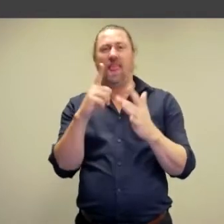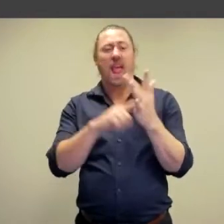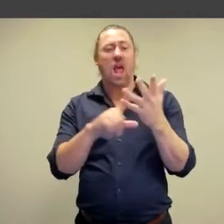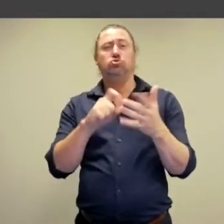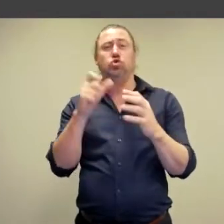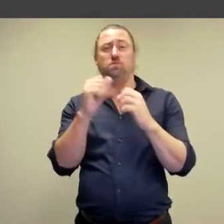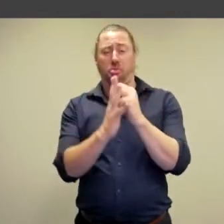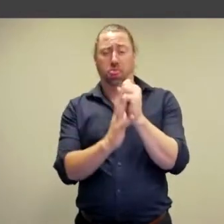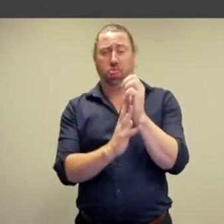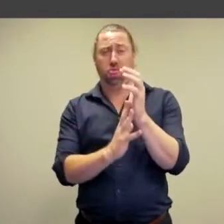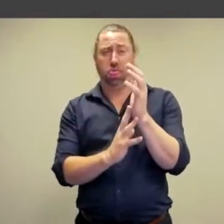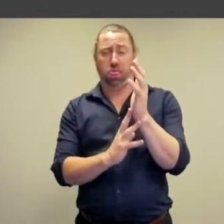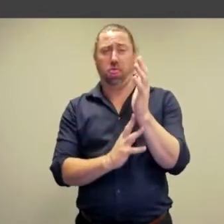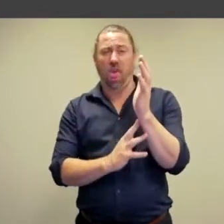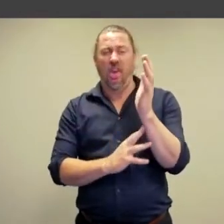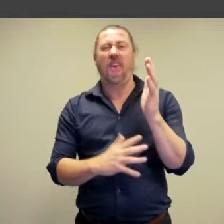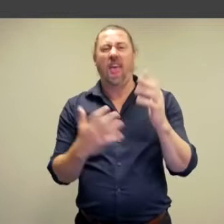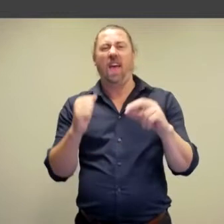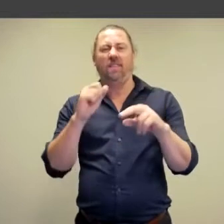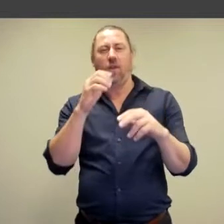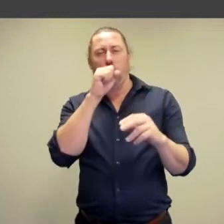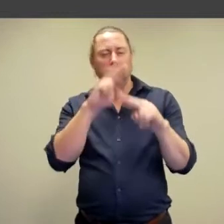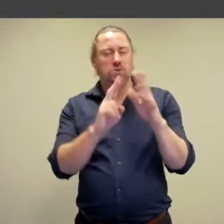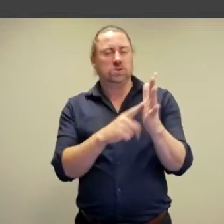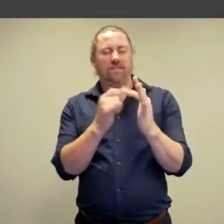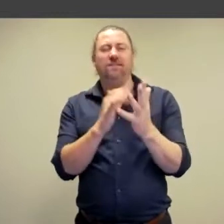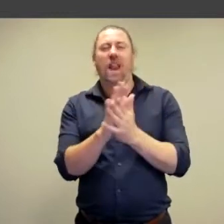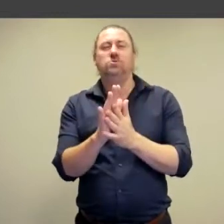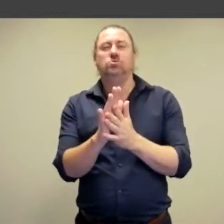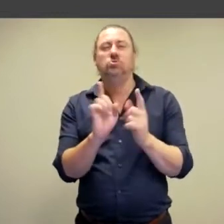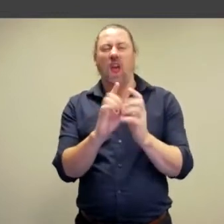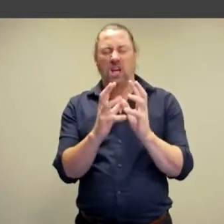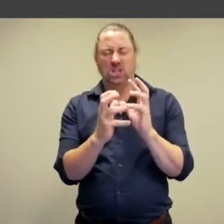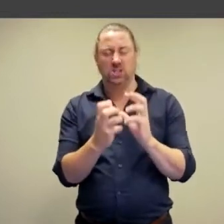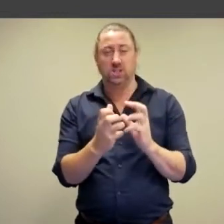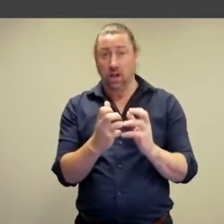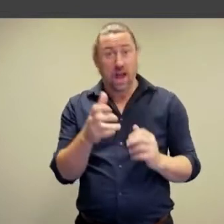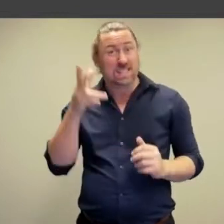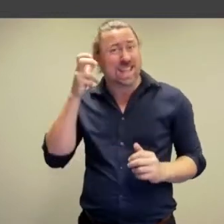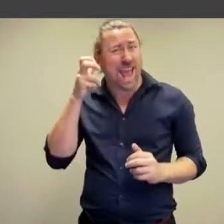and the flesh is torn apart.